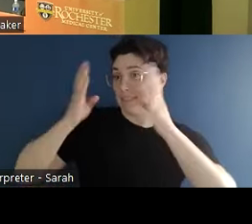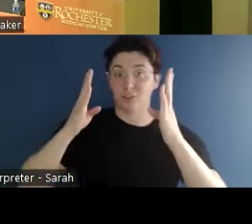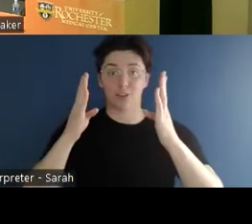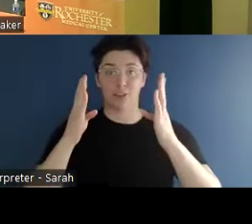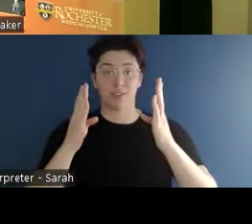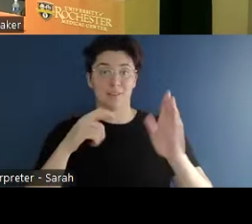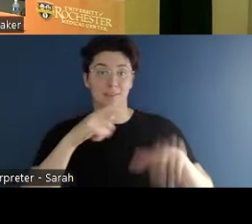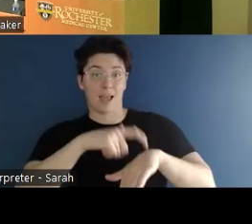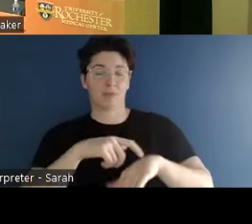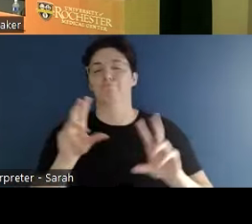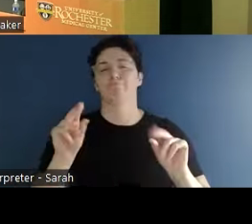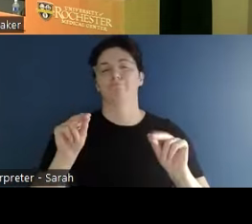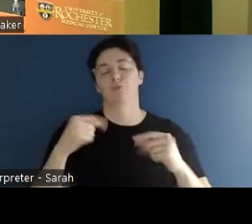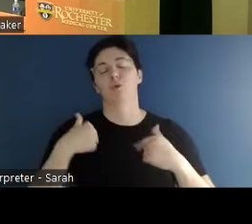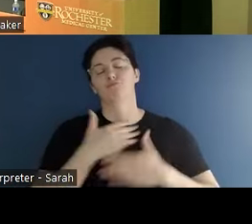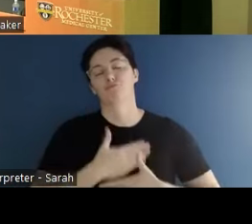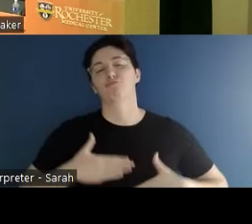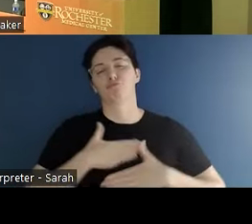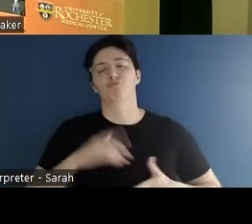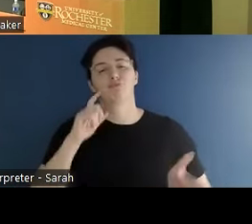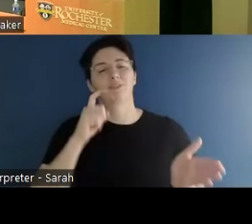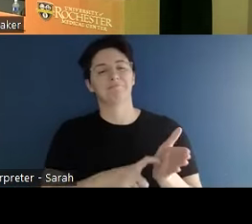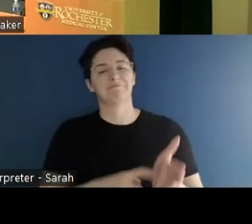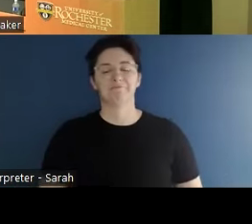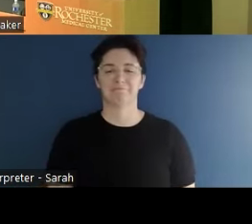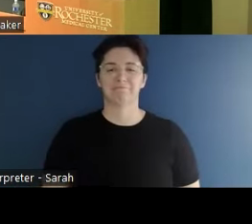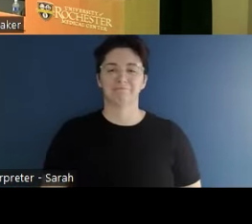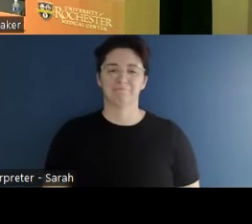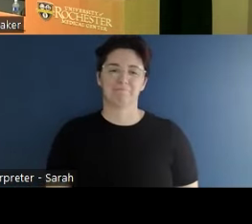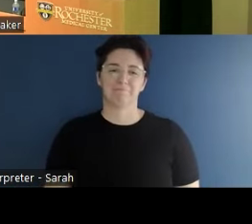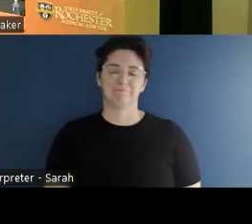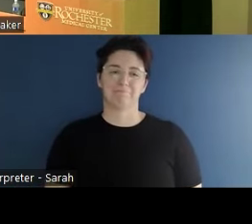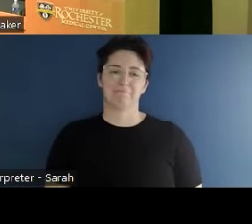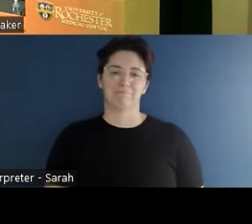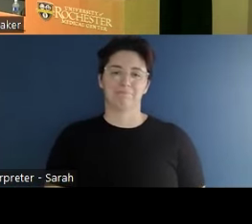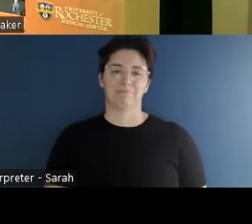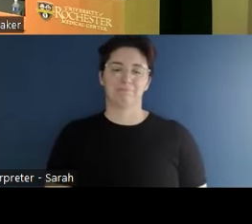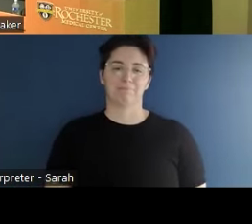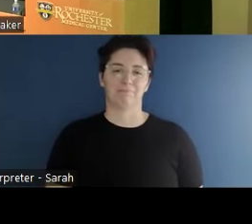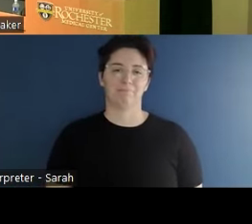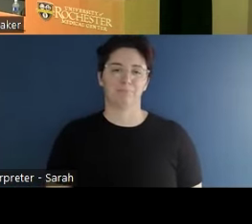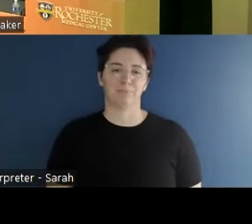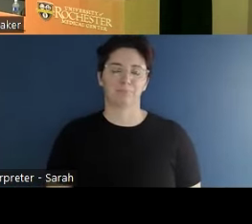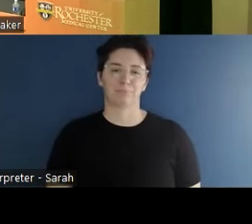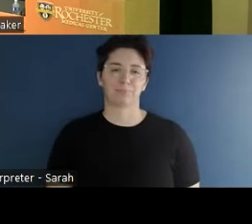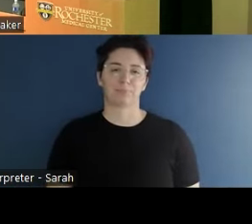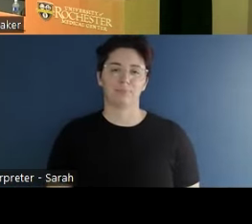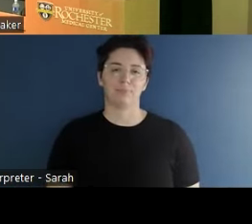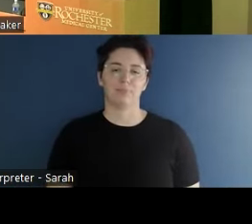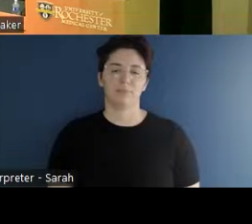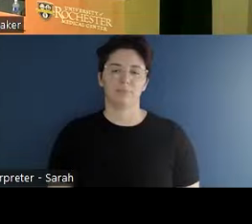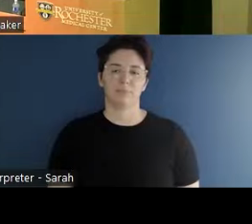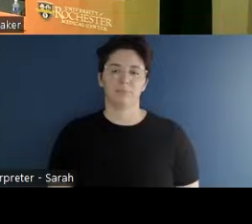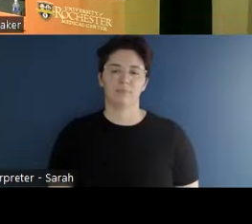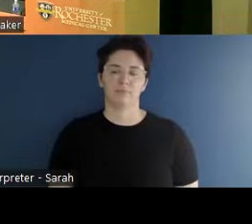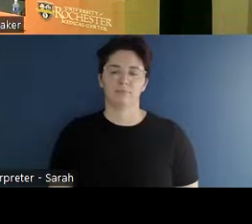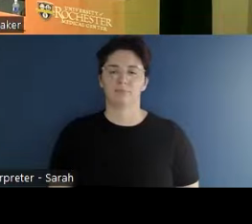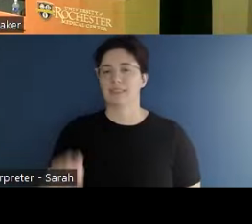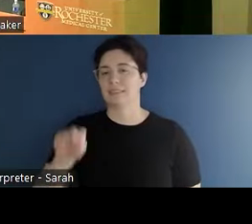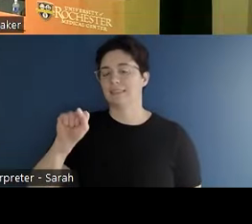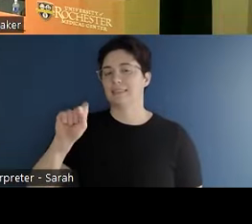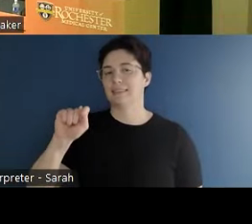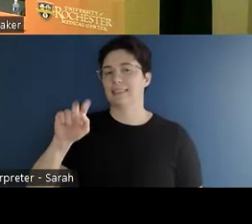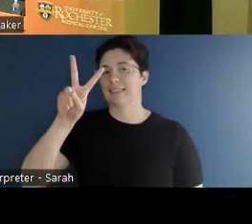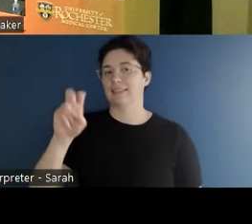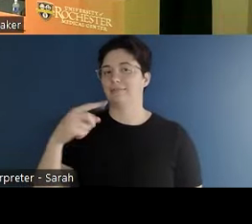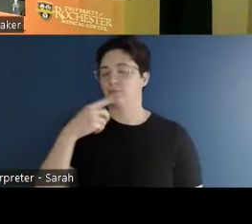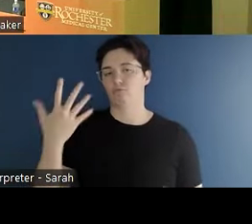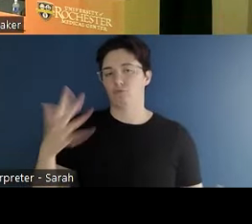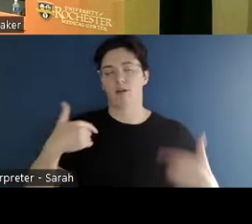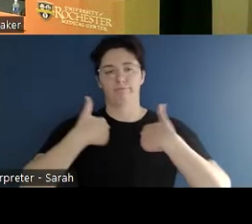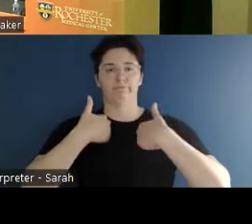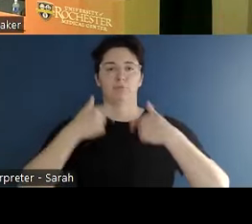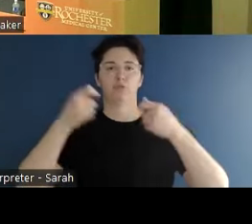that so as uh Steve said I direct our Autism evaluation service at pediatric behavioral